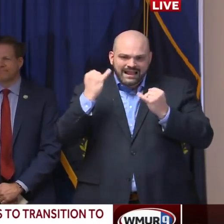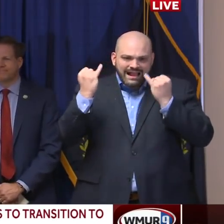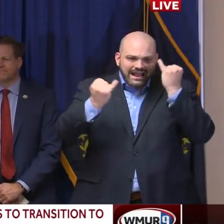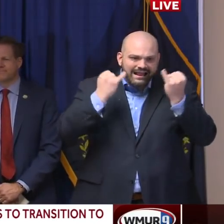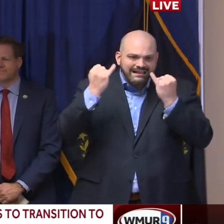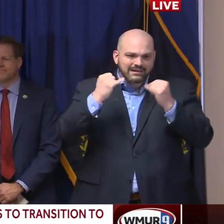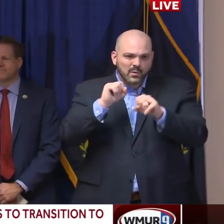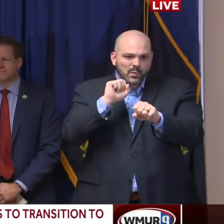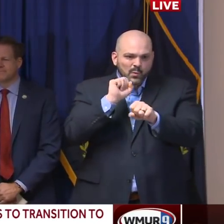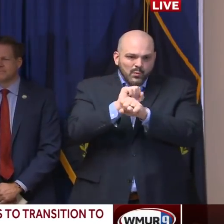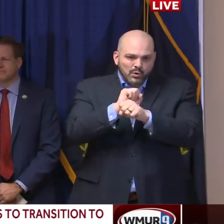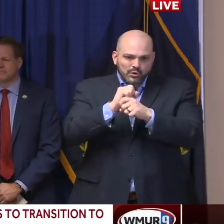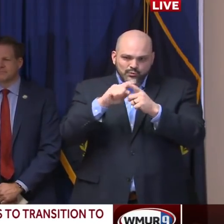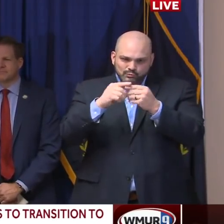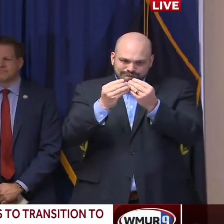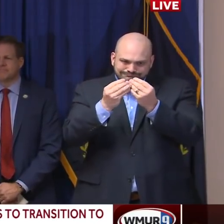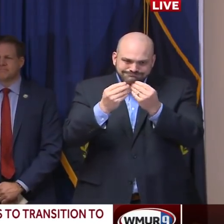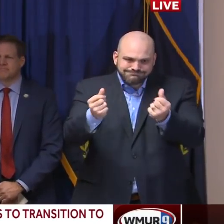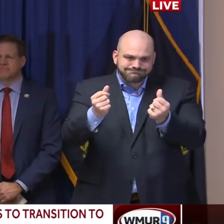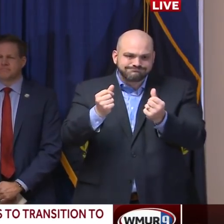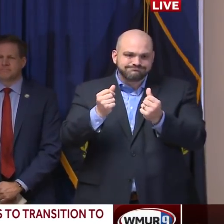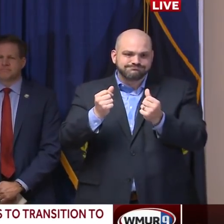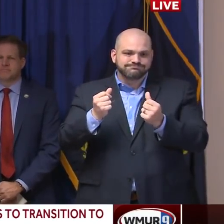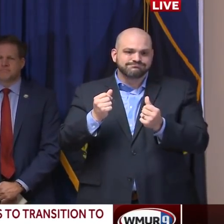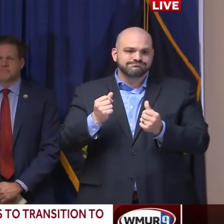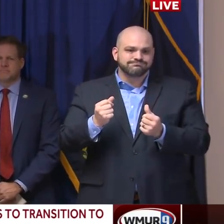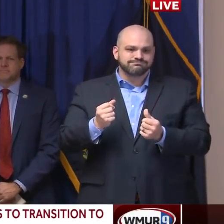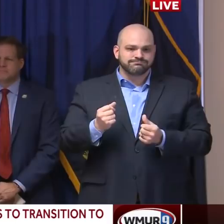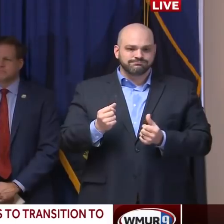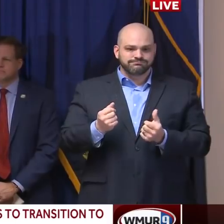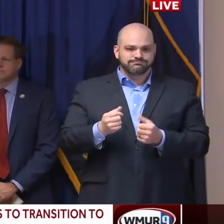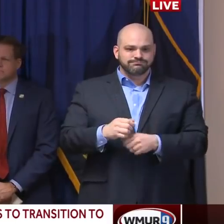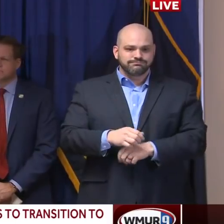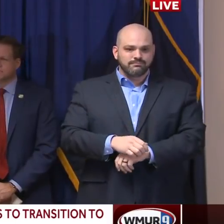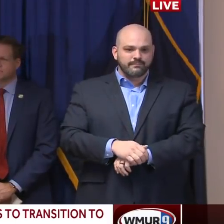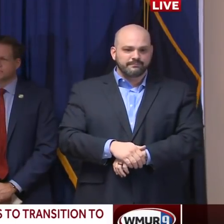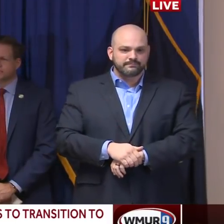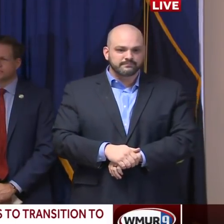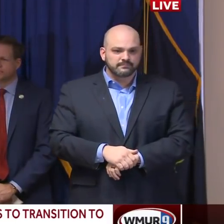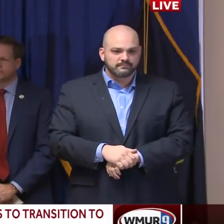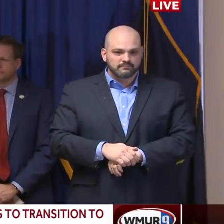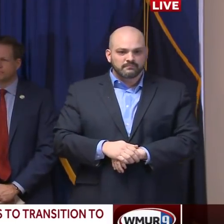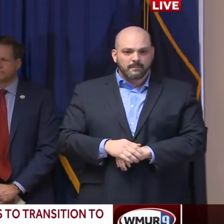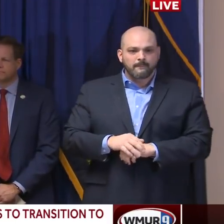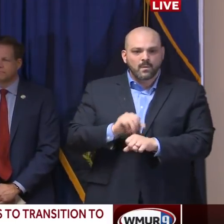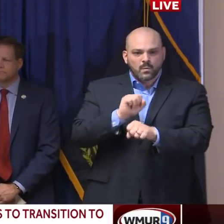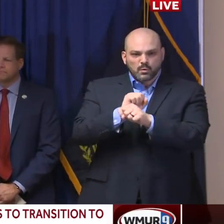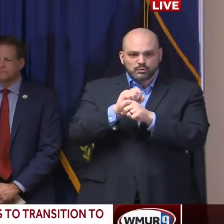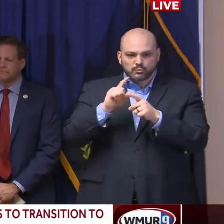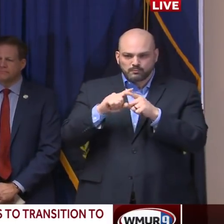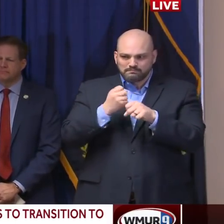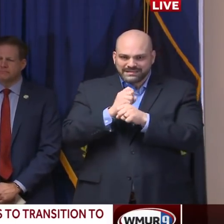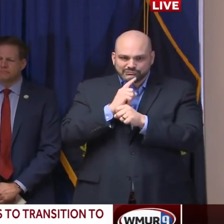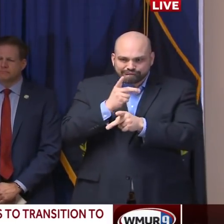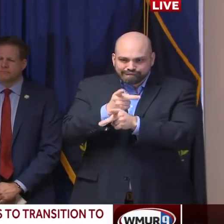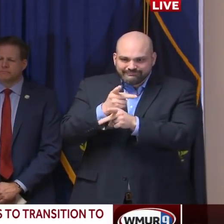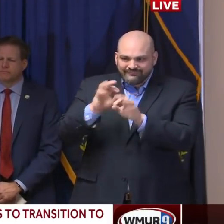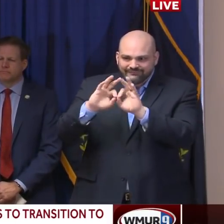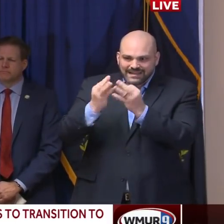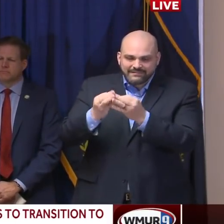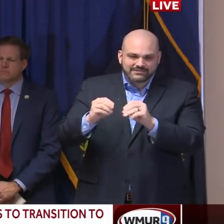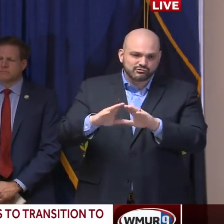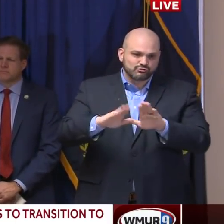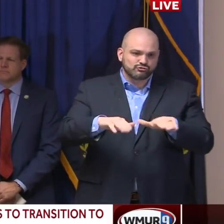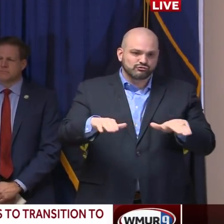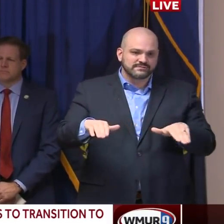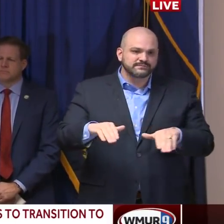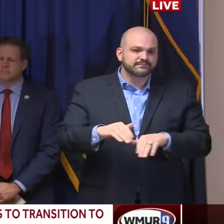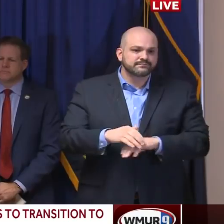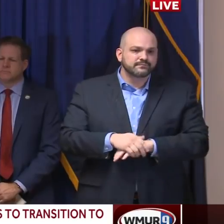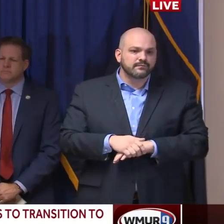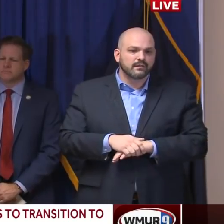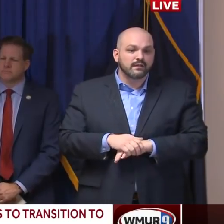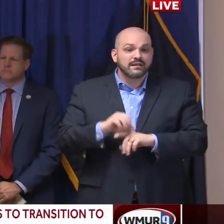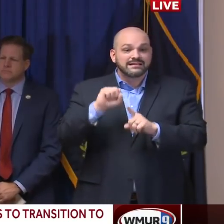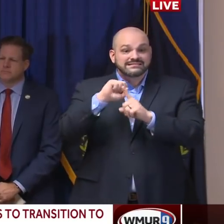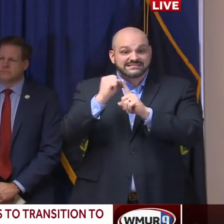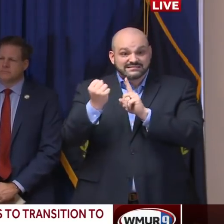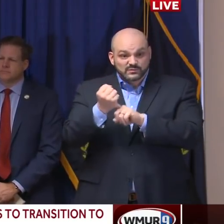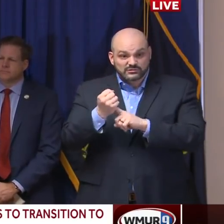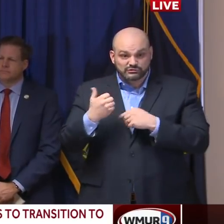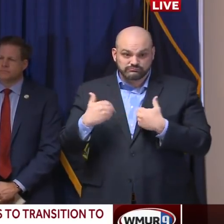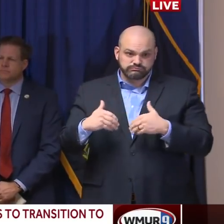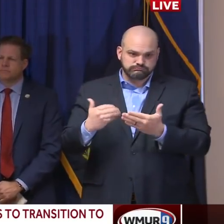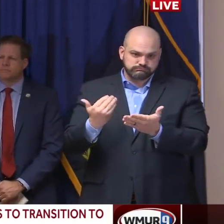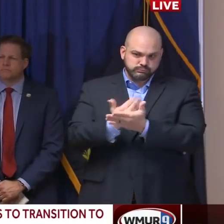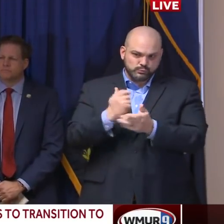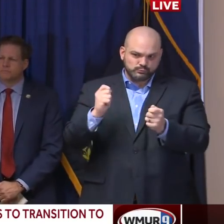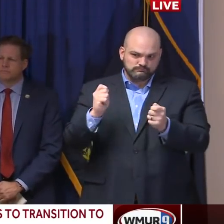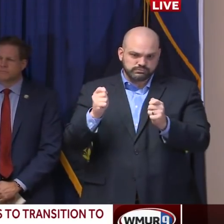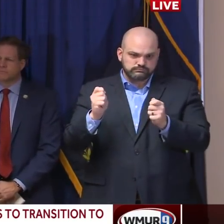WE FIND OURSELVES IN TO BE CREATIVE, TO BE INNOVATIVE IN TERMS OF WORKING TOWARDS SOLUTIONS SO WE CAN CONTINUE TO WORK WITH OUR STUDENTS AND FAMILIES.